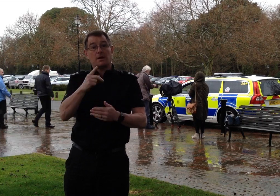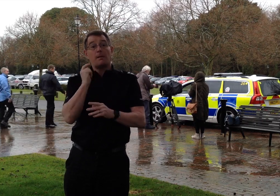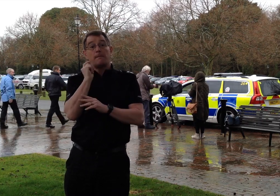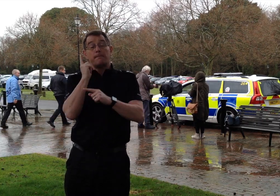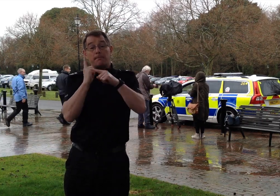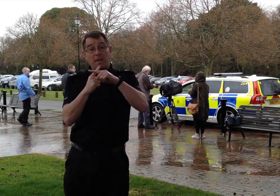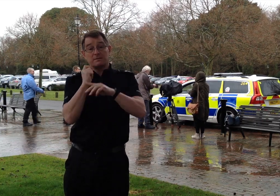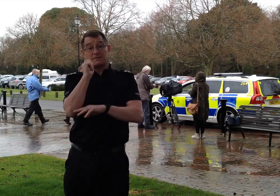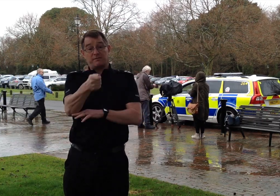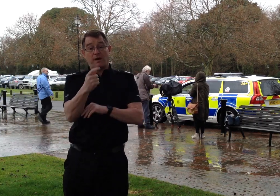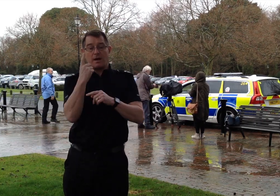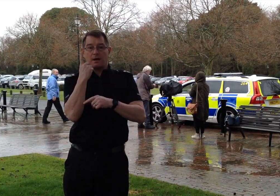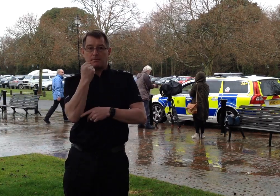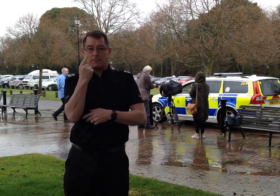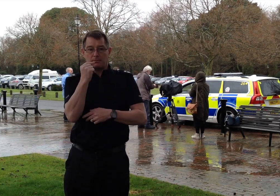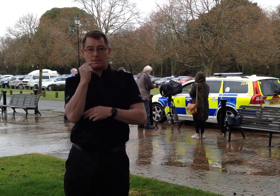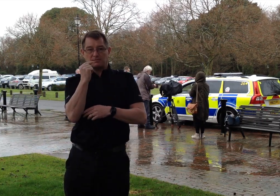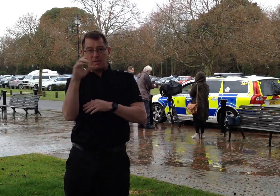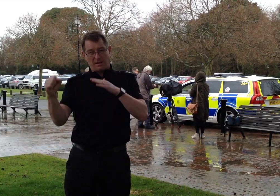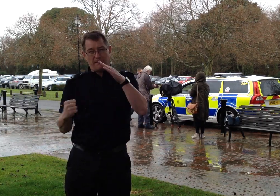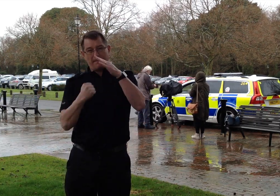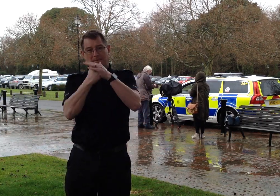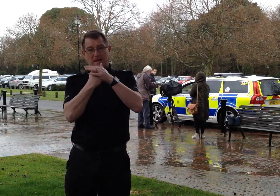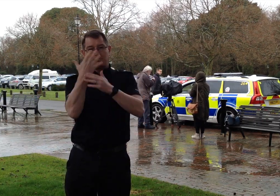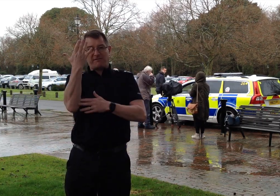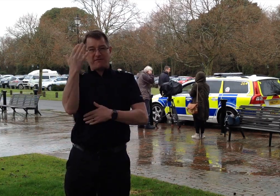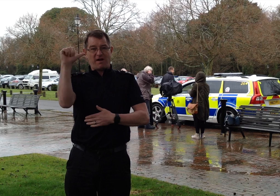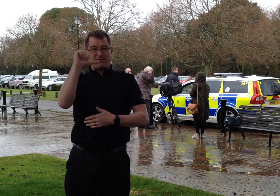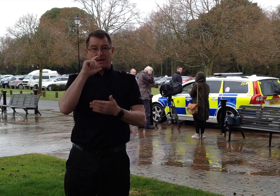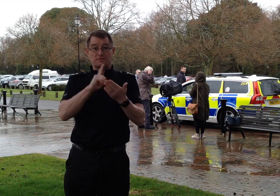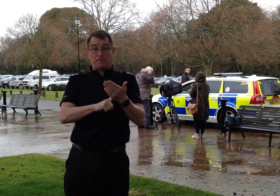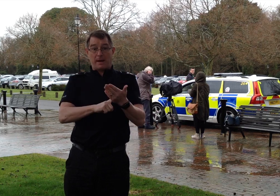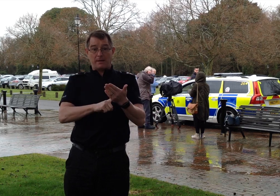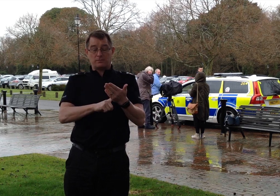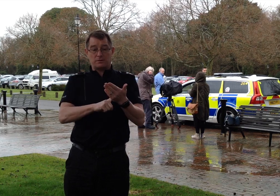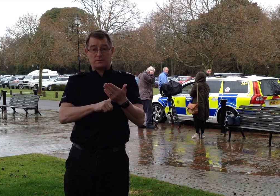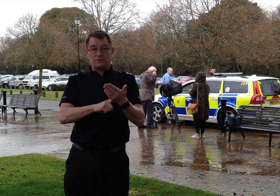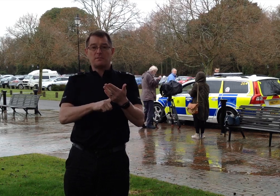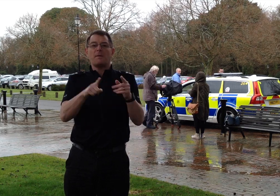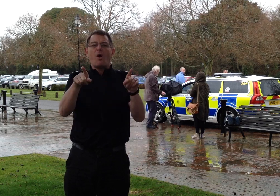and a possible maximum fine of £5000